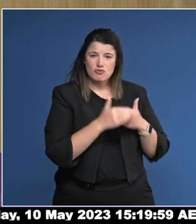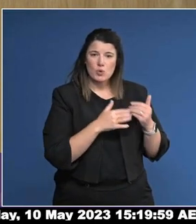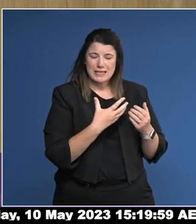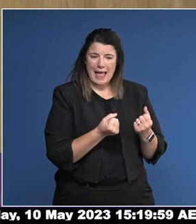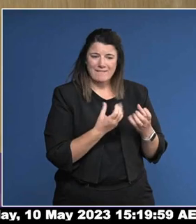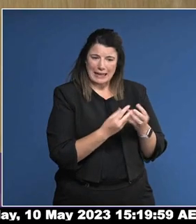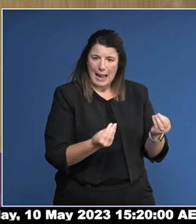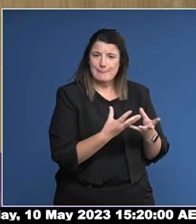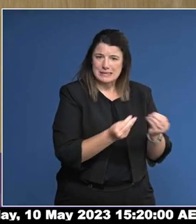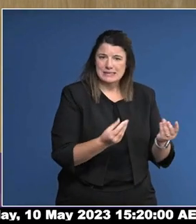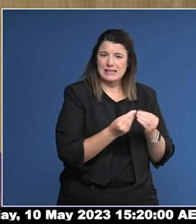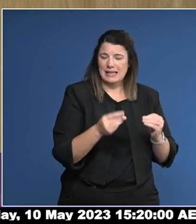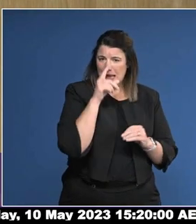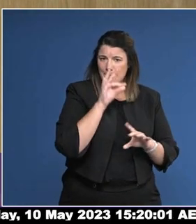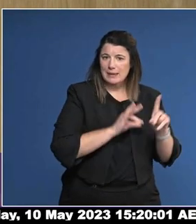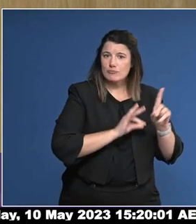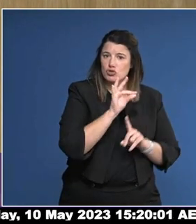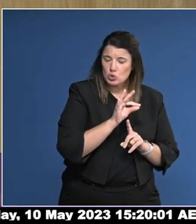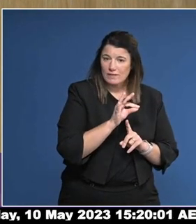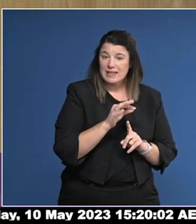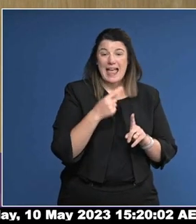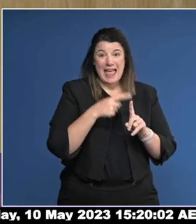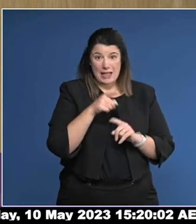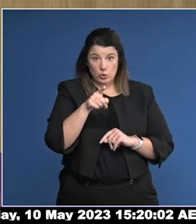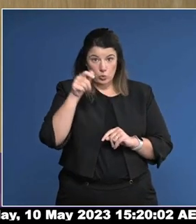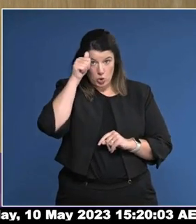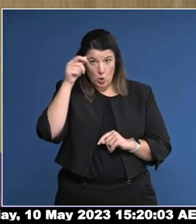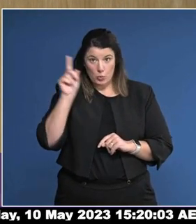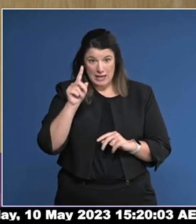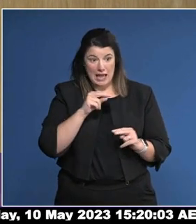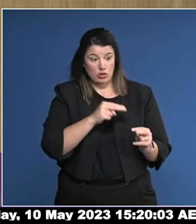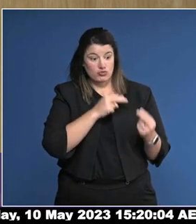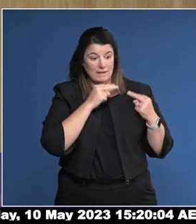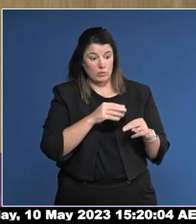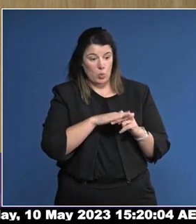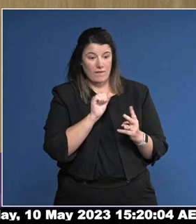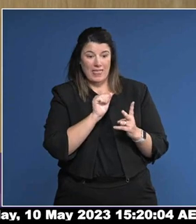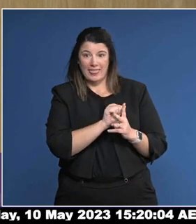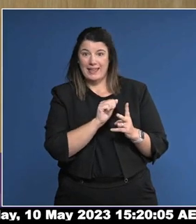now as well that a review into the individual circumstances of Kaleb and